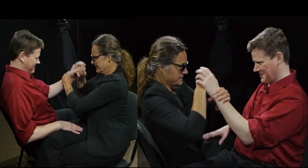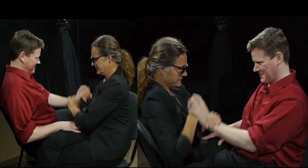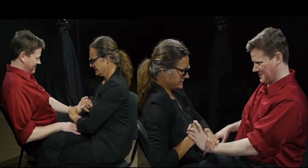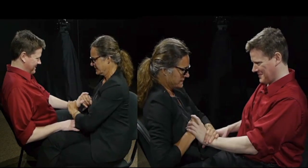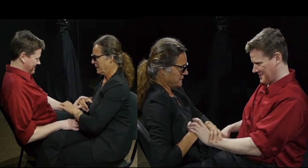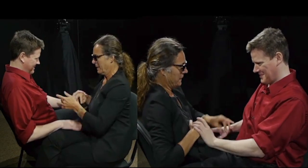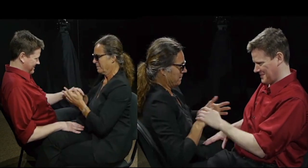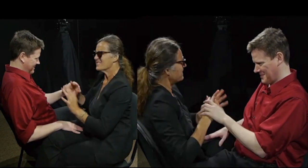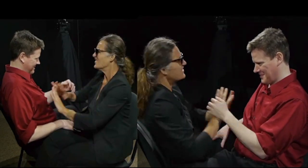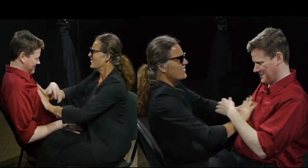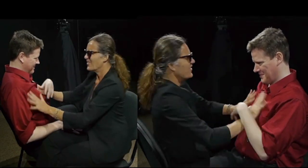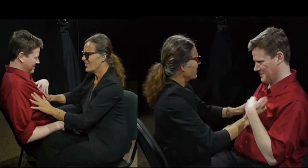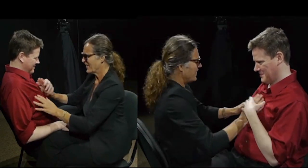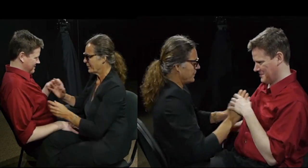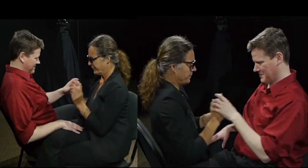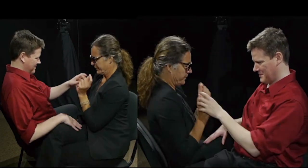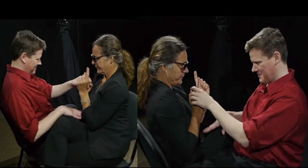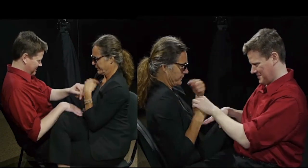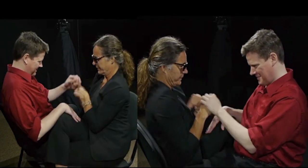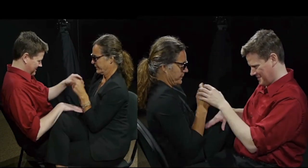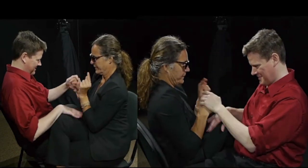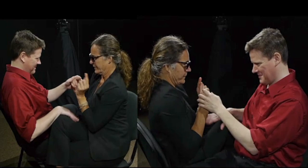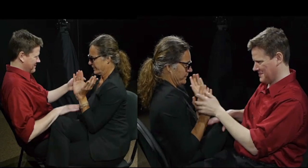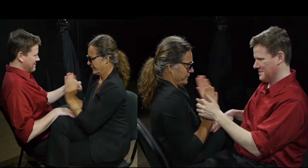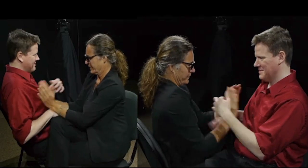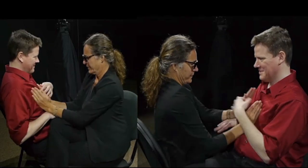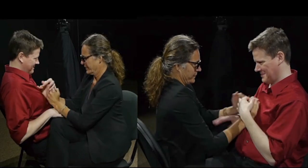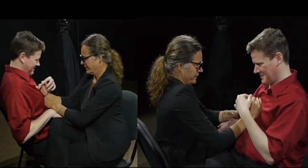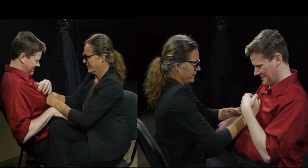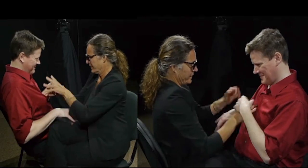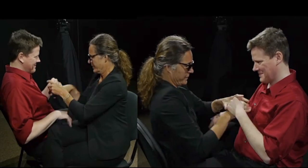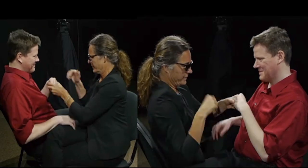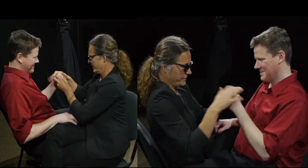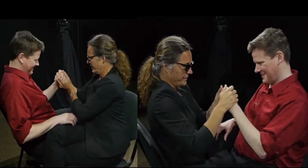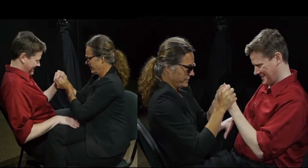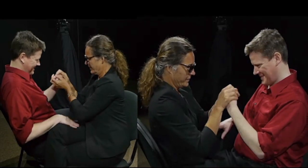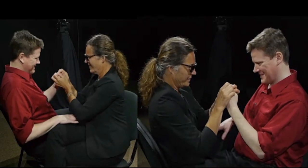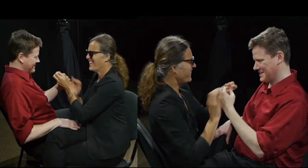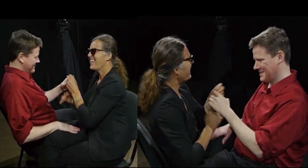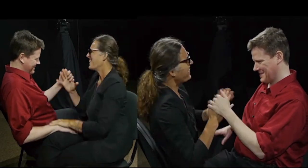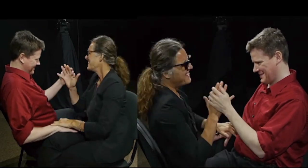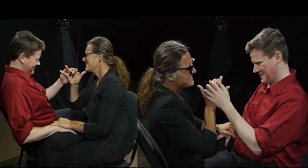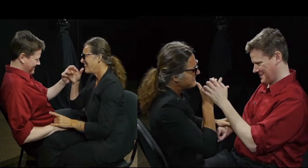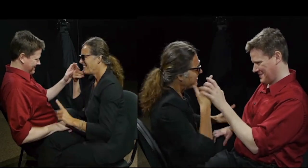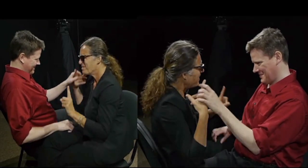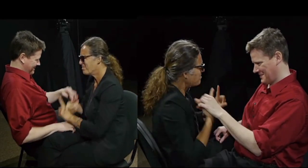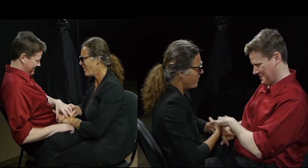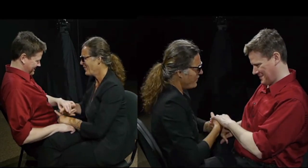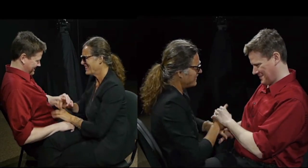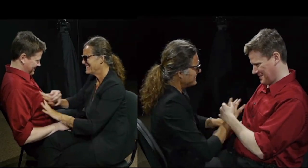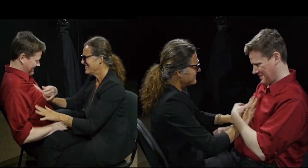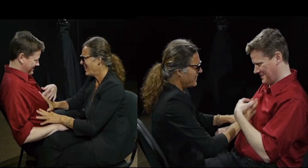Research has confirmed that when you move a language from air space to contact space, you fundamentally alter the language.